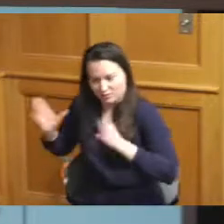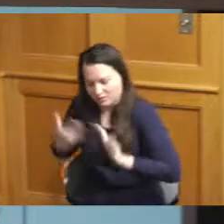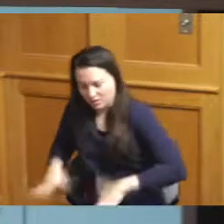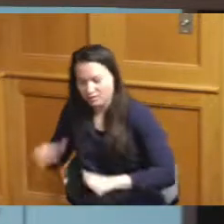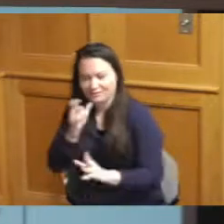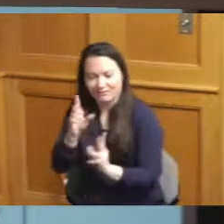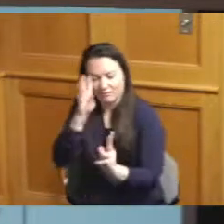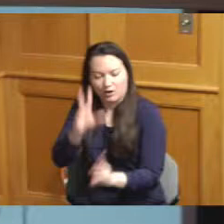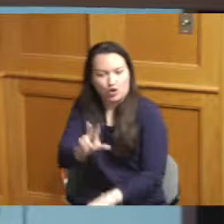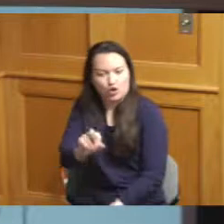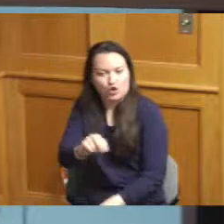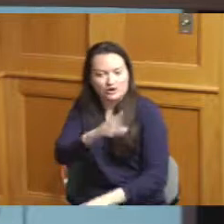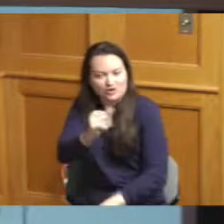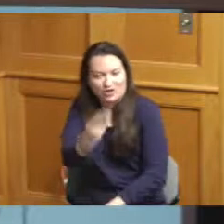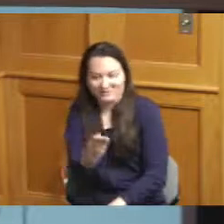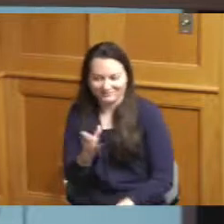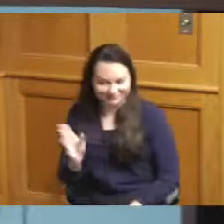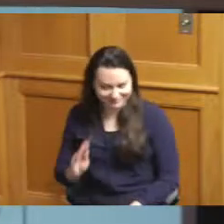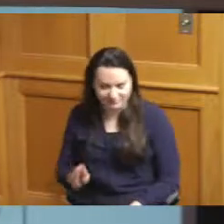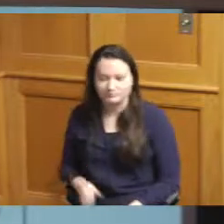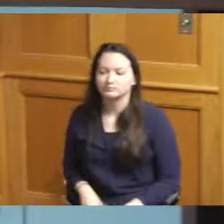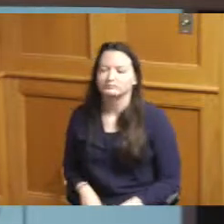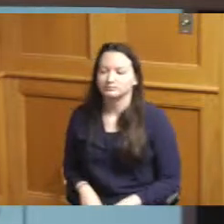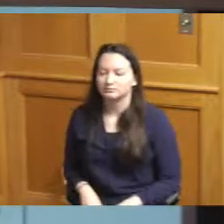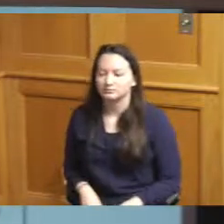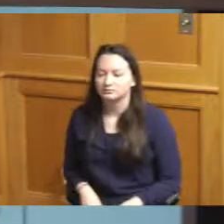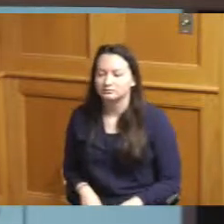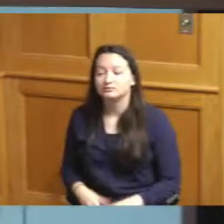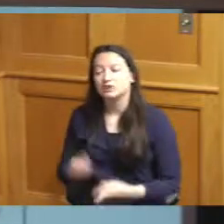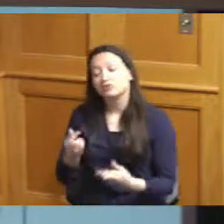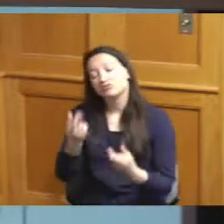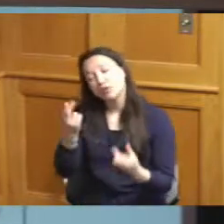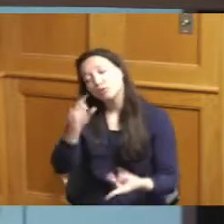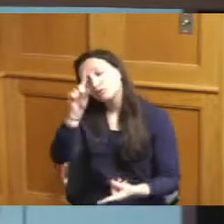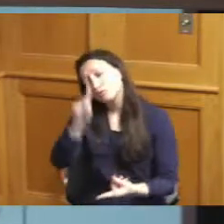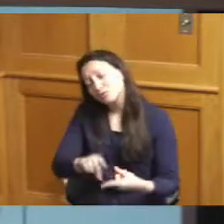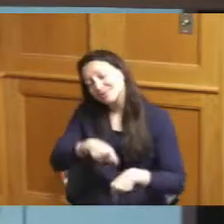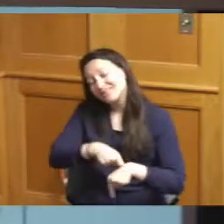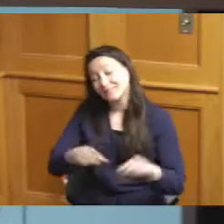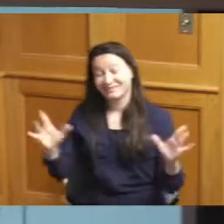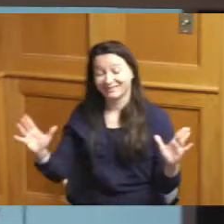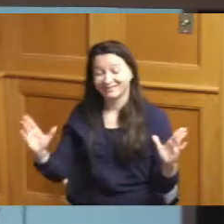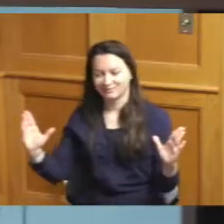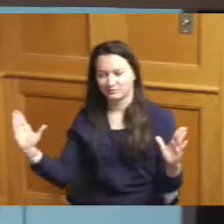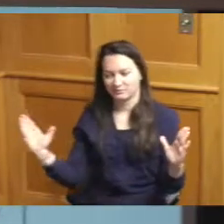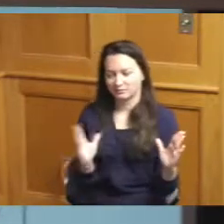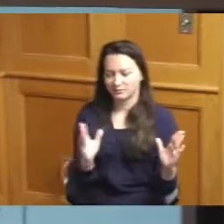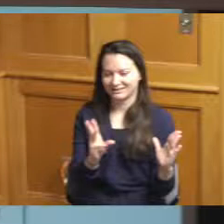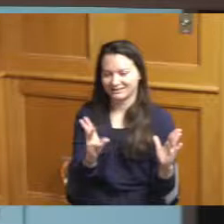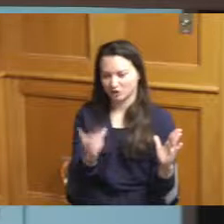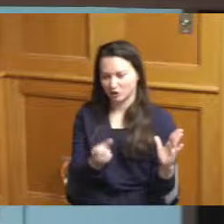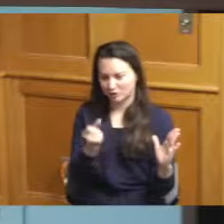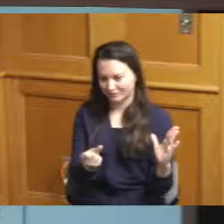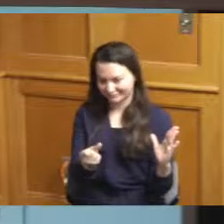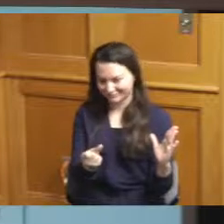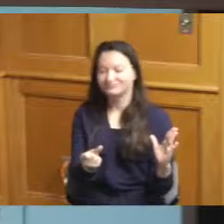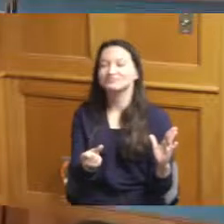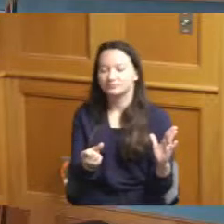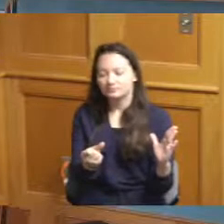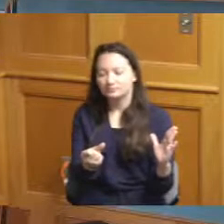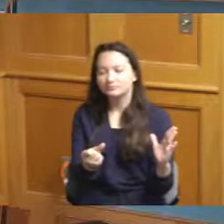created the 30 jobs so we recommended reducing their term from eight to six years and reducing